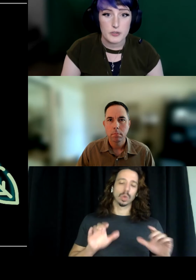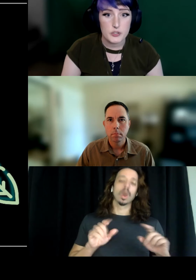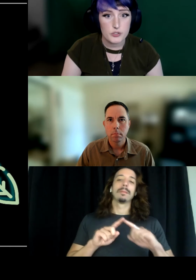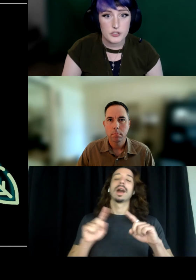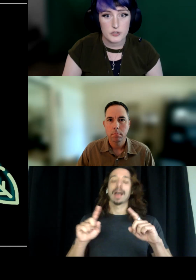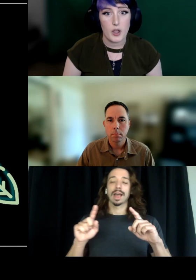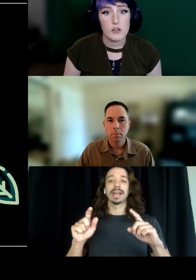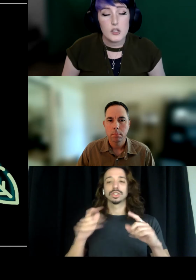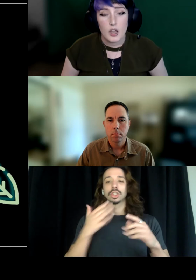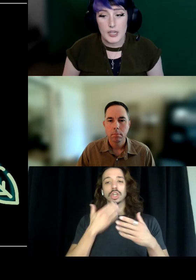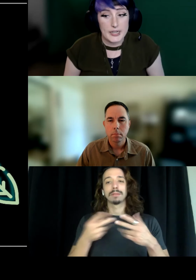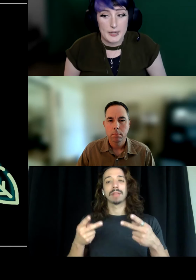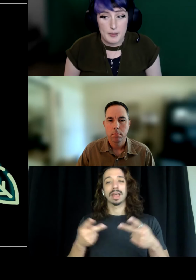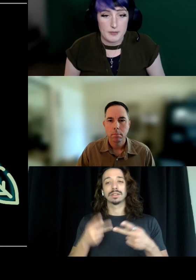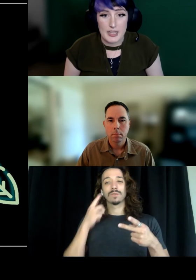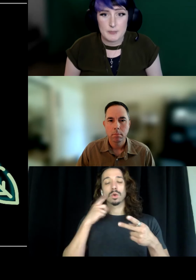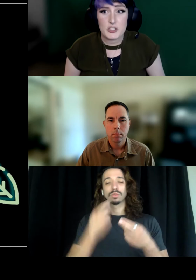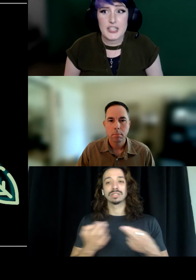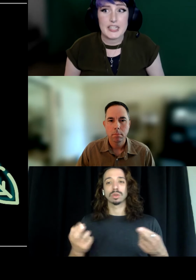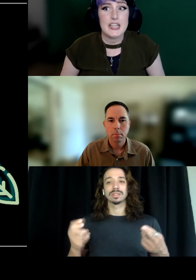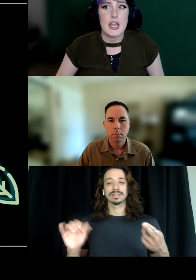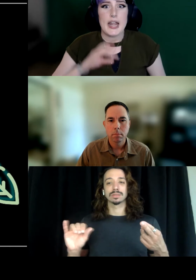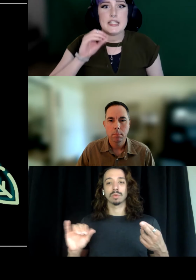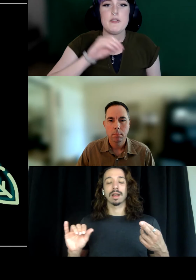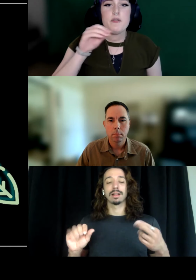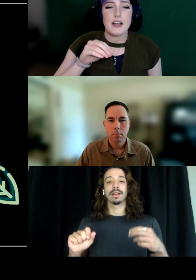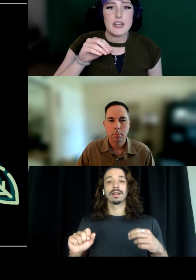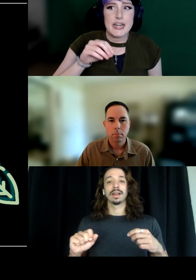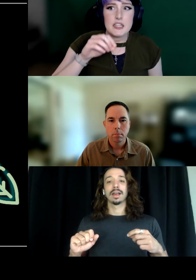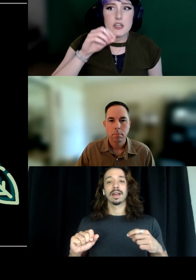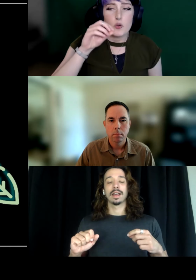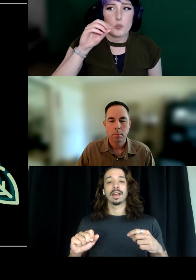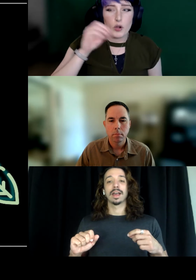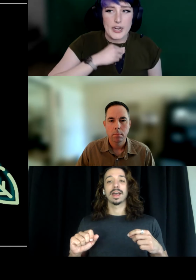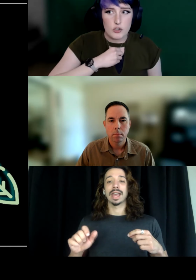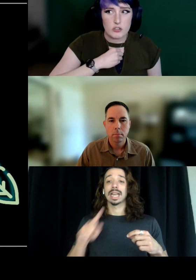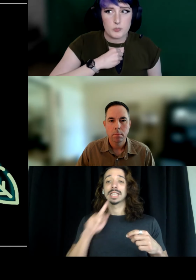go get resources as well. And, and especially like, it's even validating where I struggled